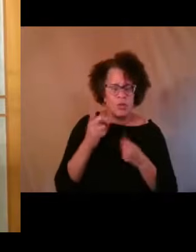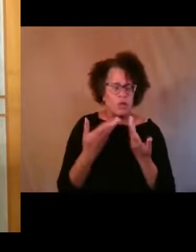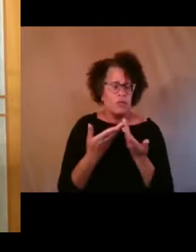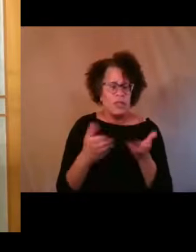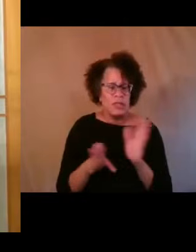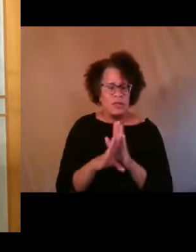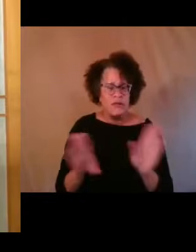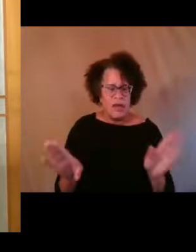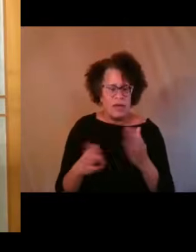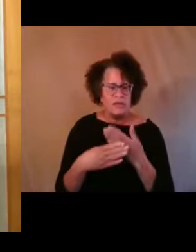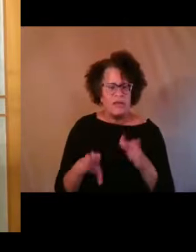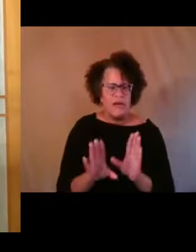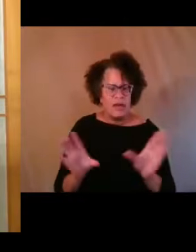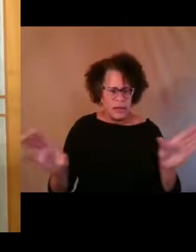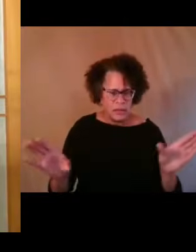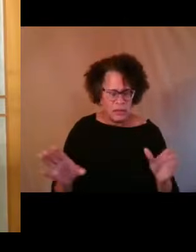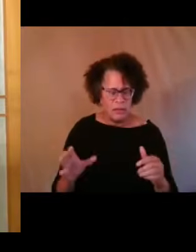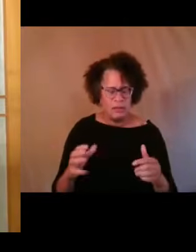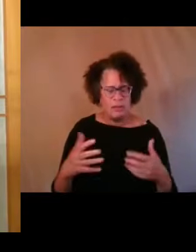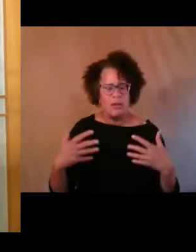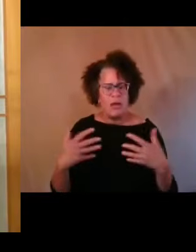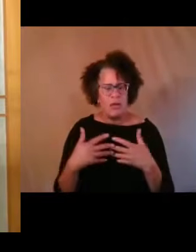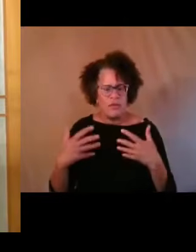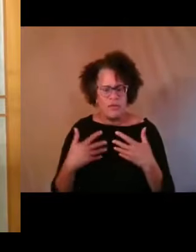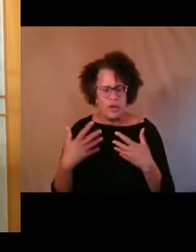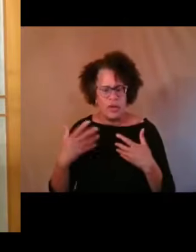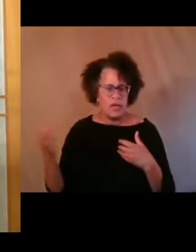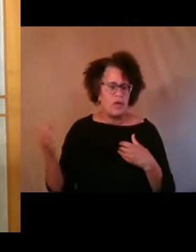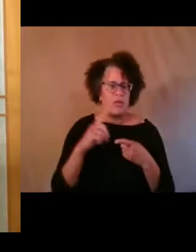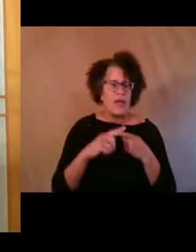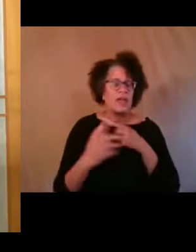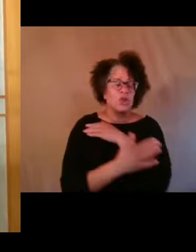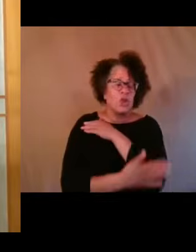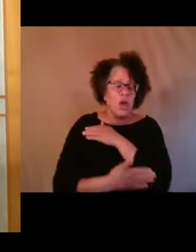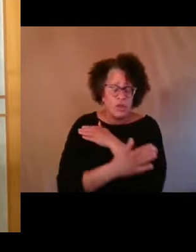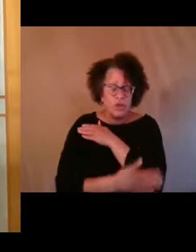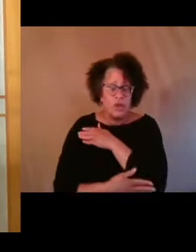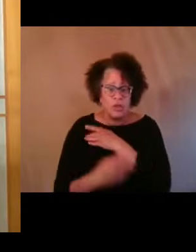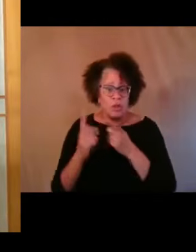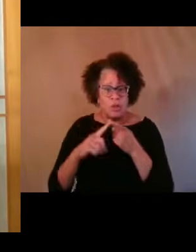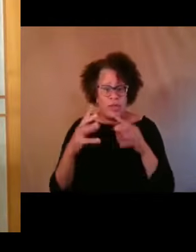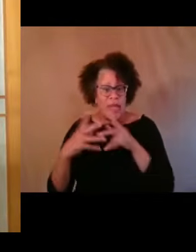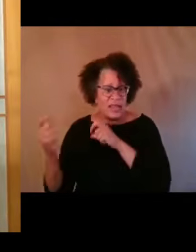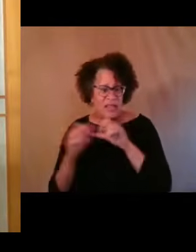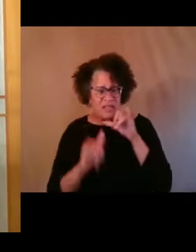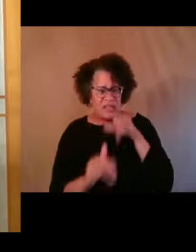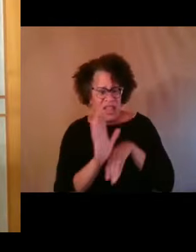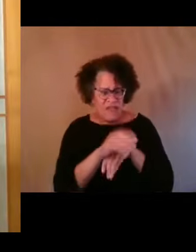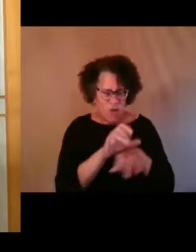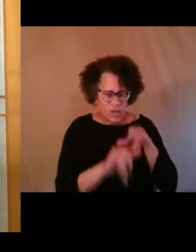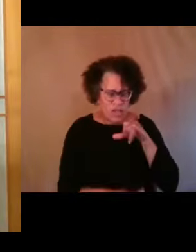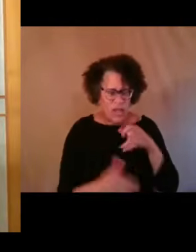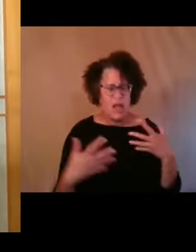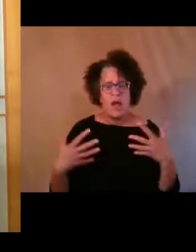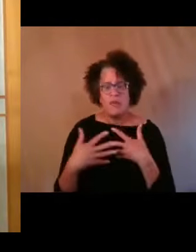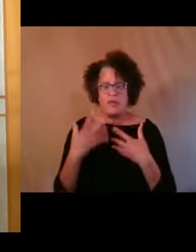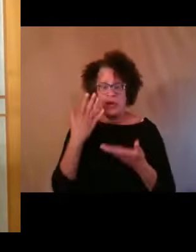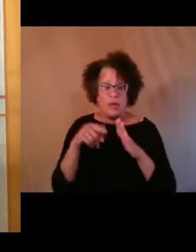We're afraid that we're gonna be taken back to countries where we cannot live. We are afraid that we might be killed in those countries.